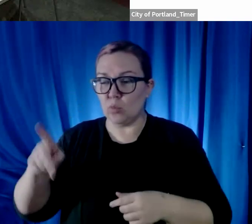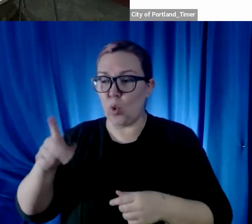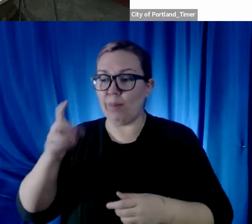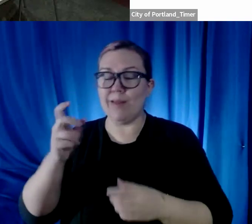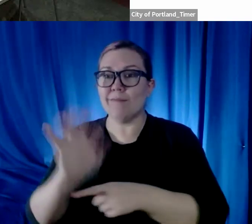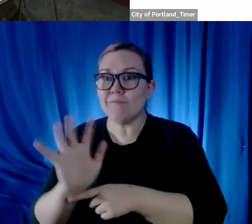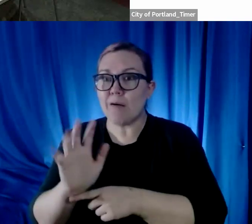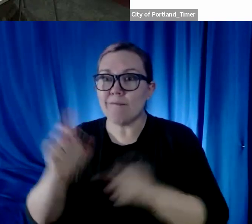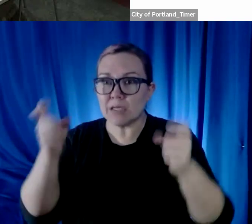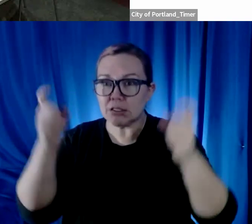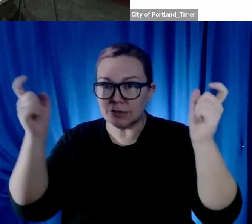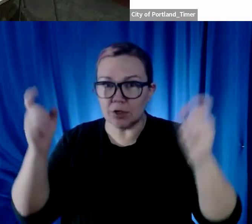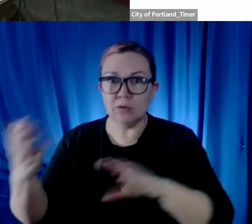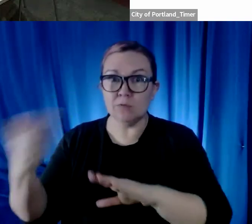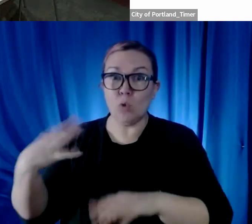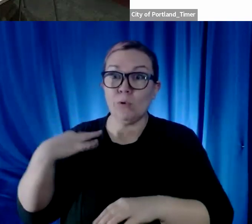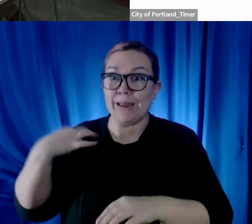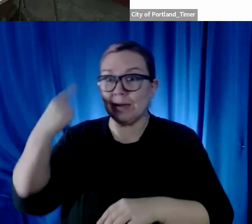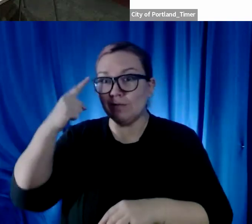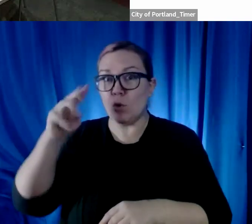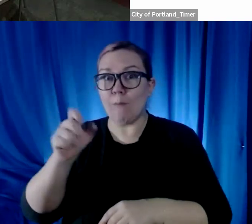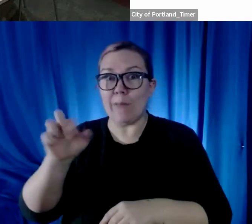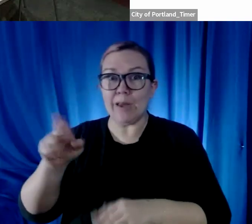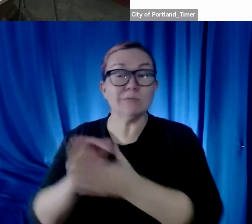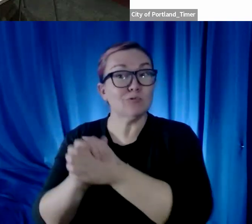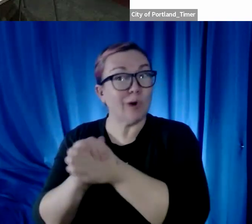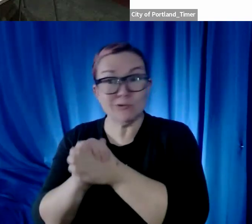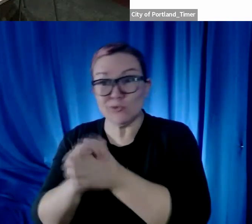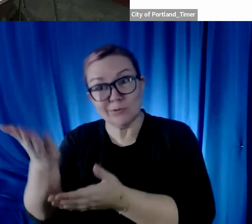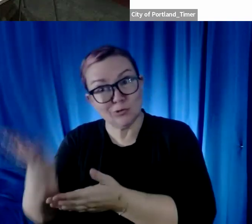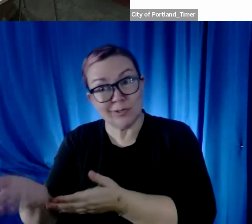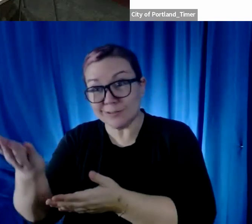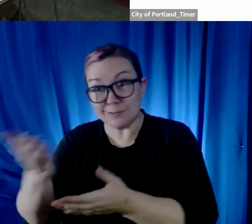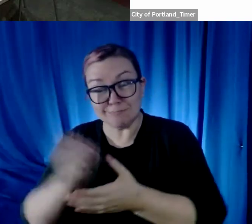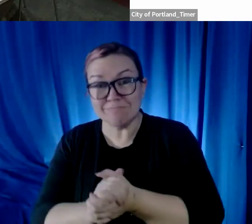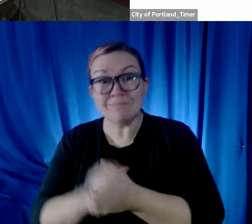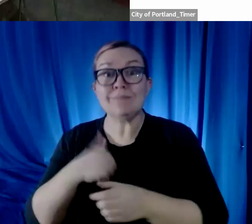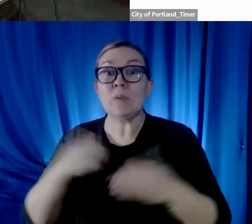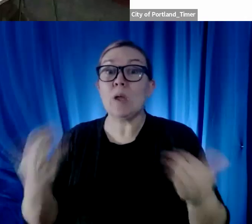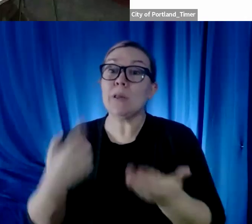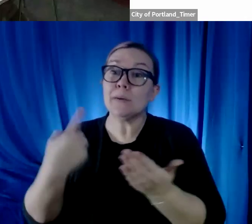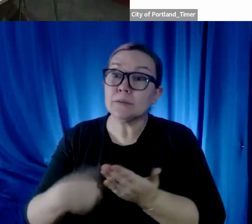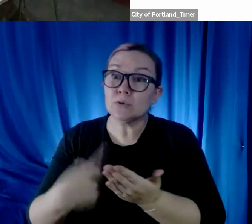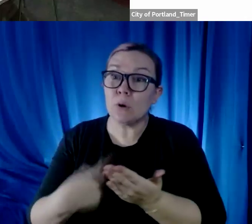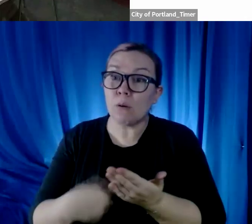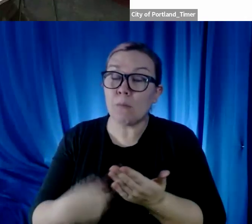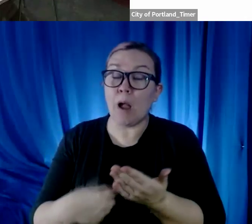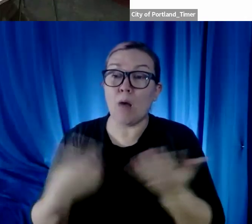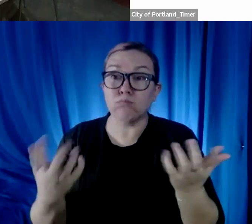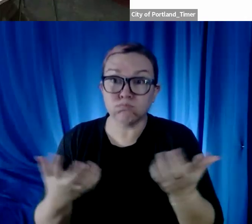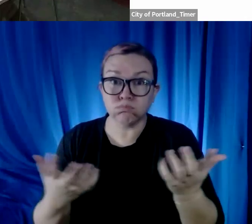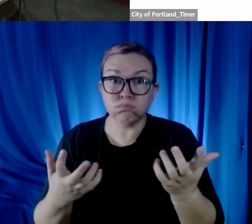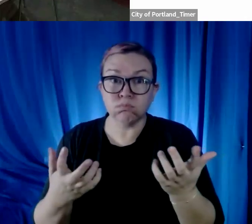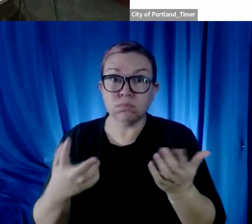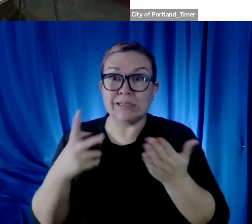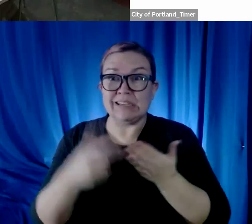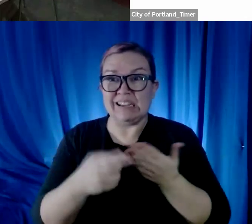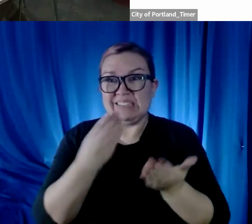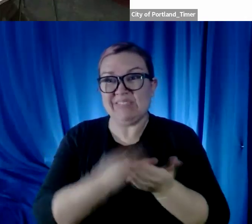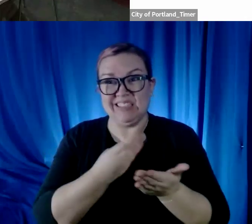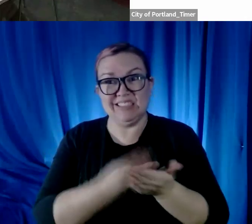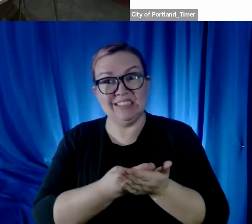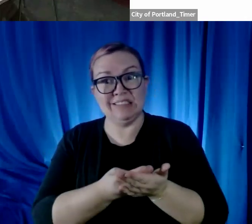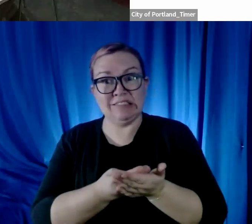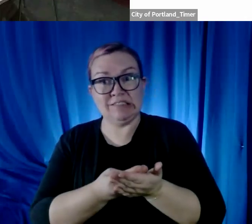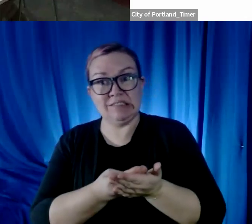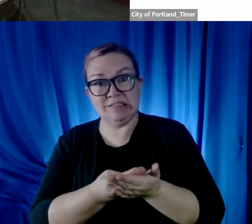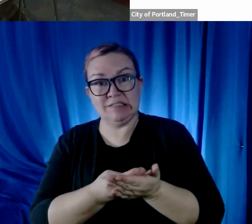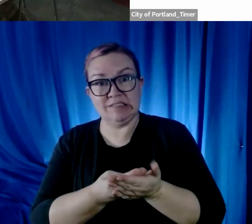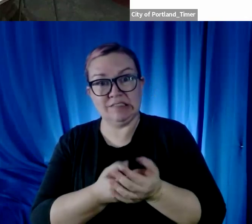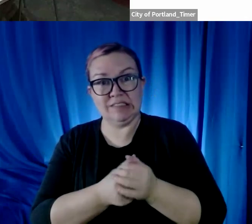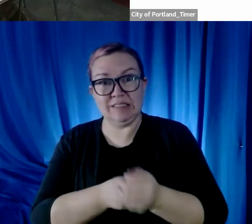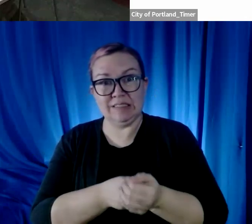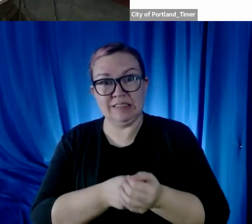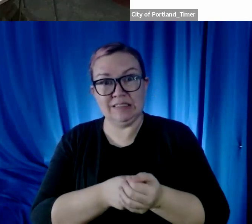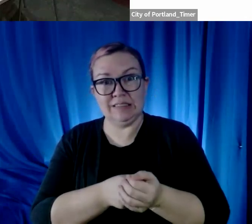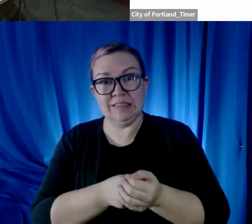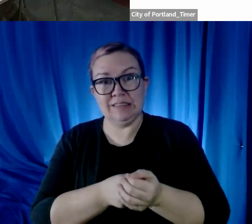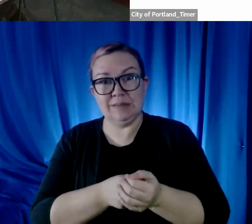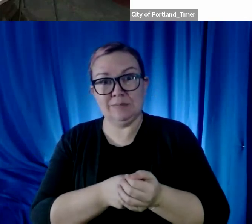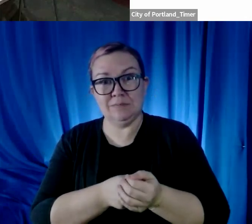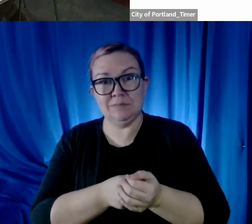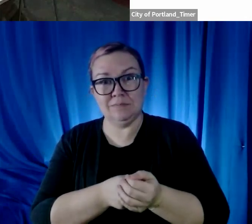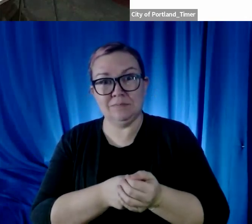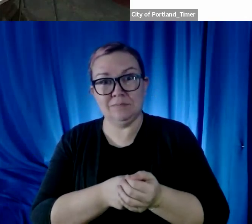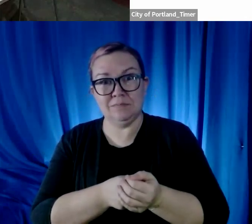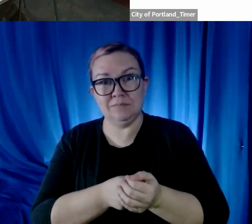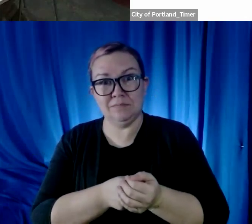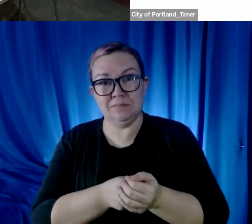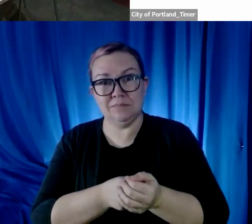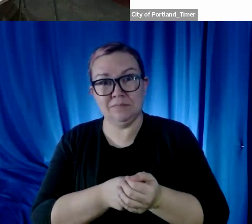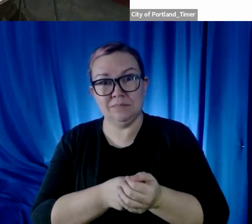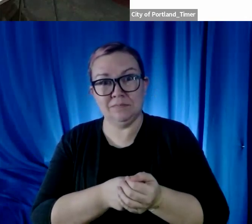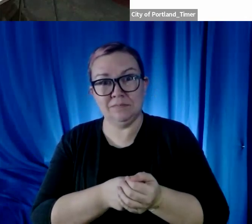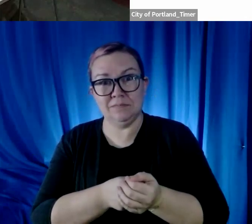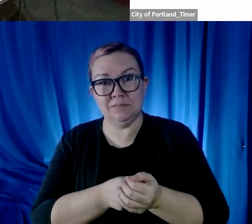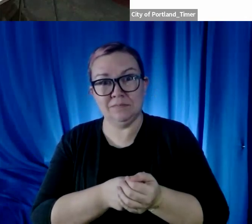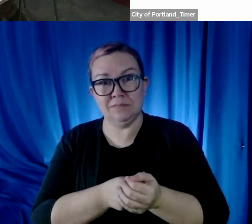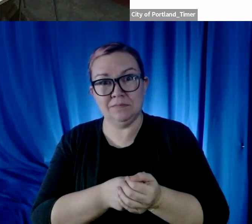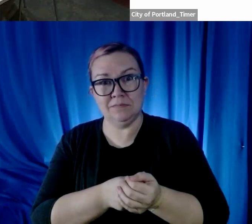Former candidate for mayor. Congratulations, Mayor Wilson. I'm here to talk about cutting funds.